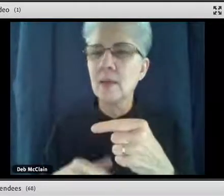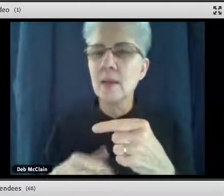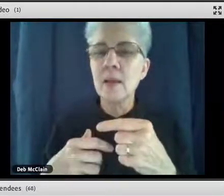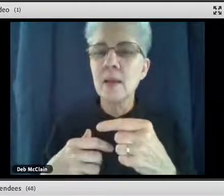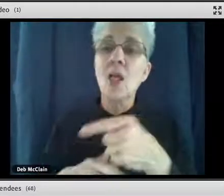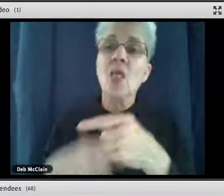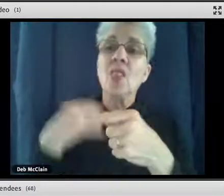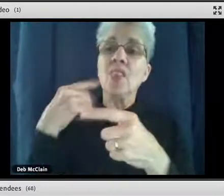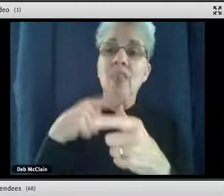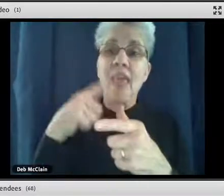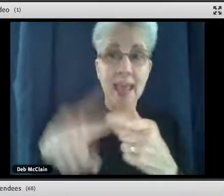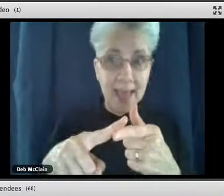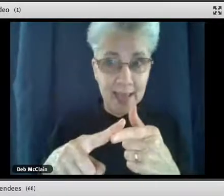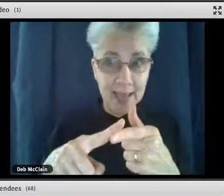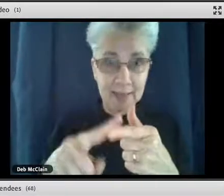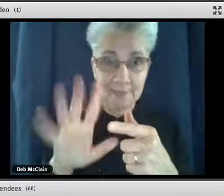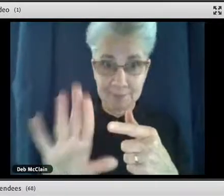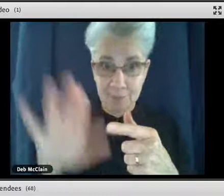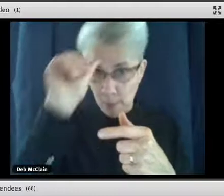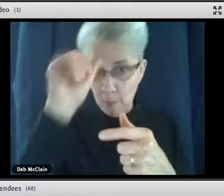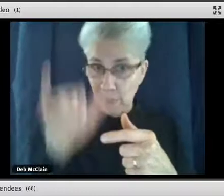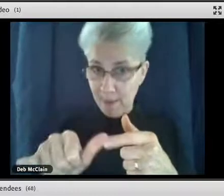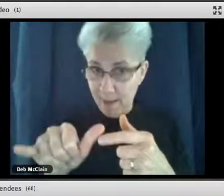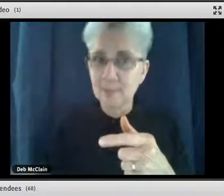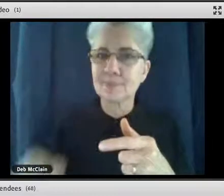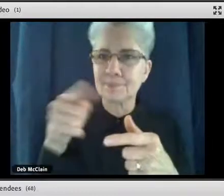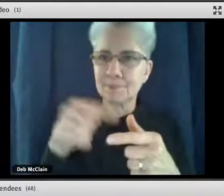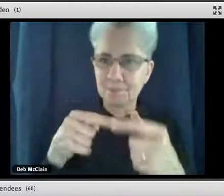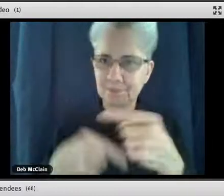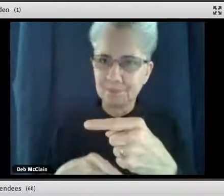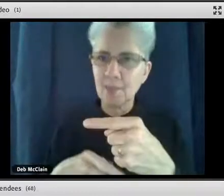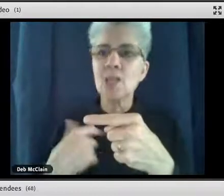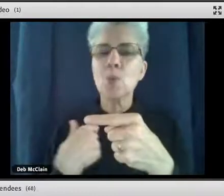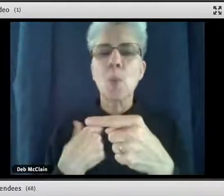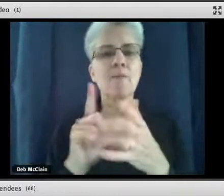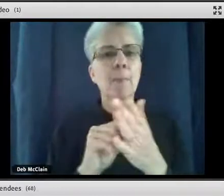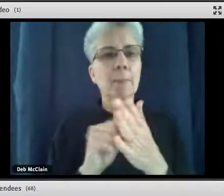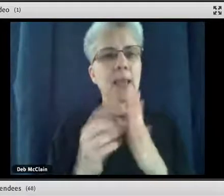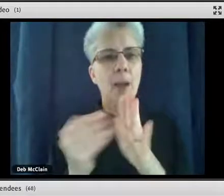let's just go with this. And then with that in mind,